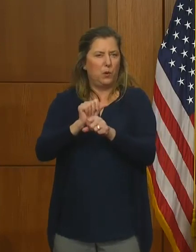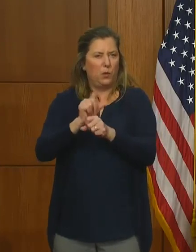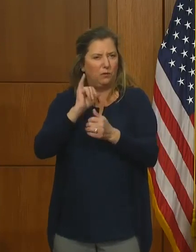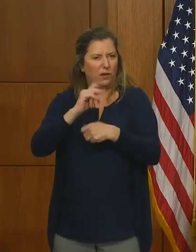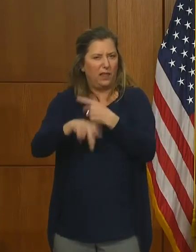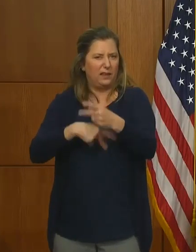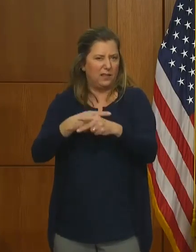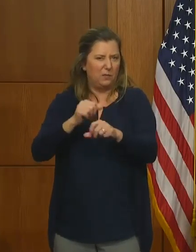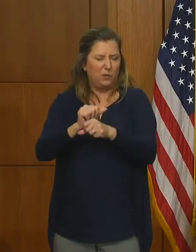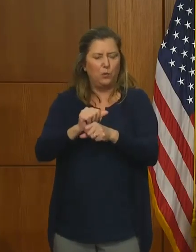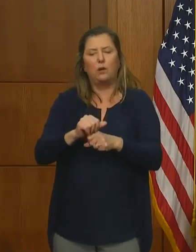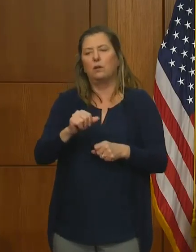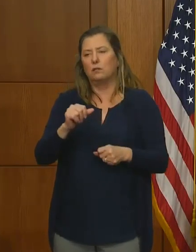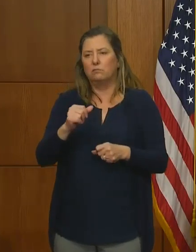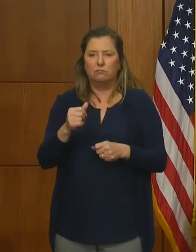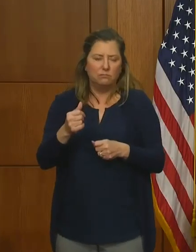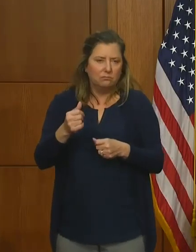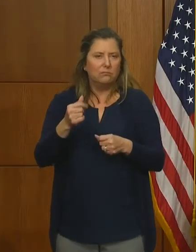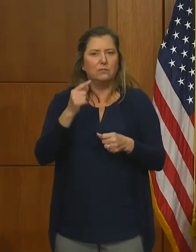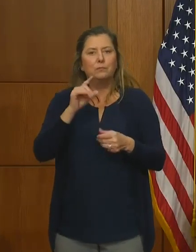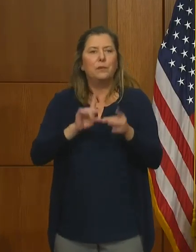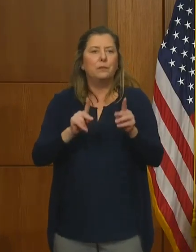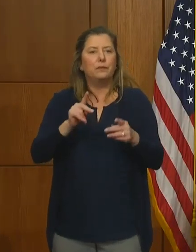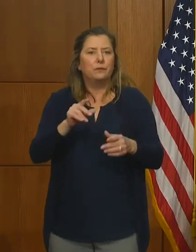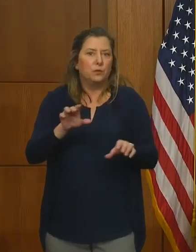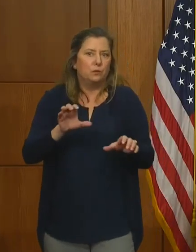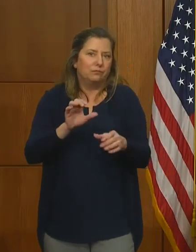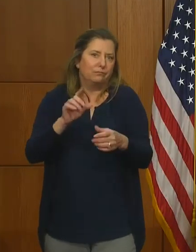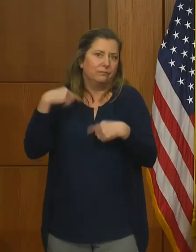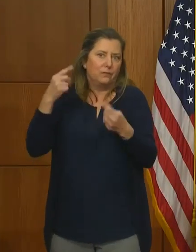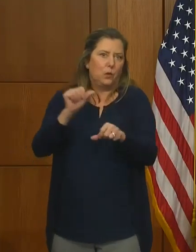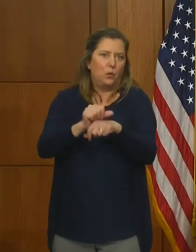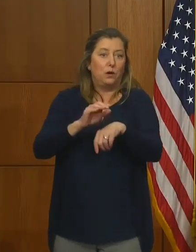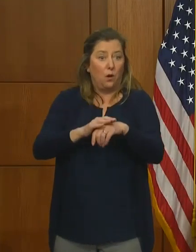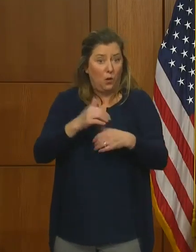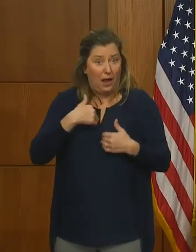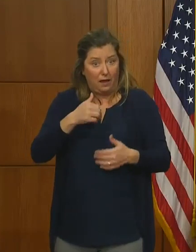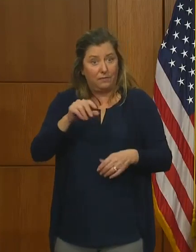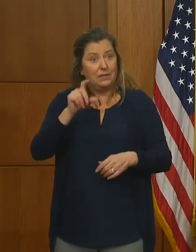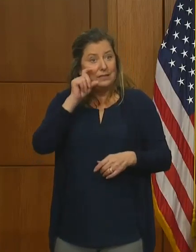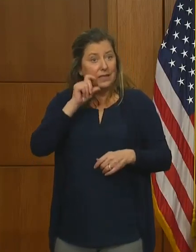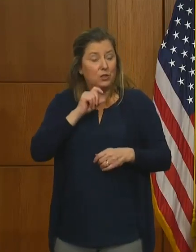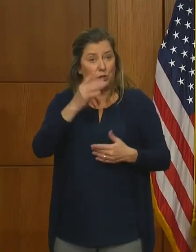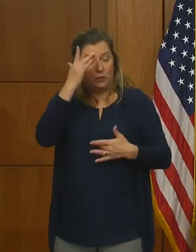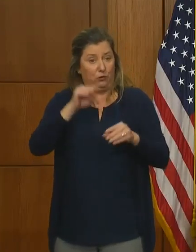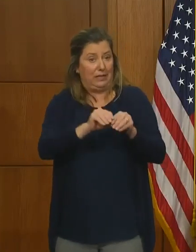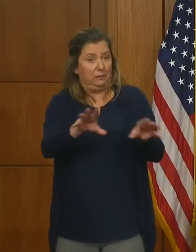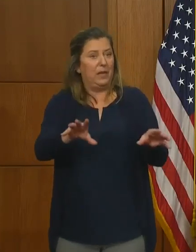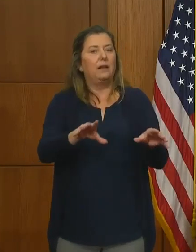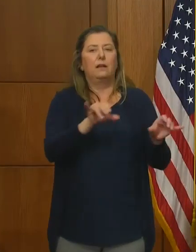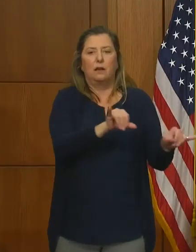A- NORMAL FORCE OF ABOUT FIVE PEOPLE THAT DO THAT KIND OF WORK AROUND SEXUALLY